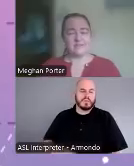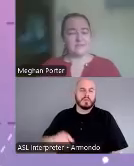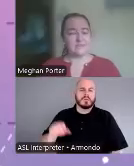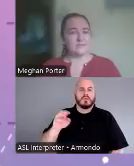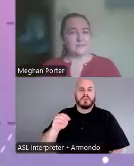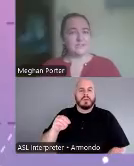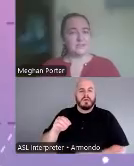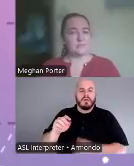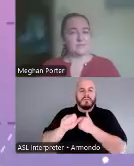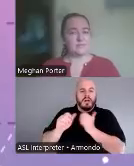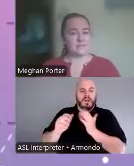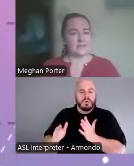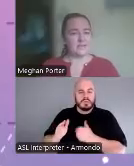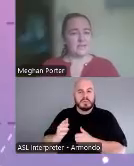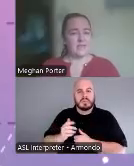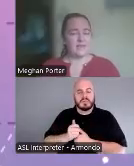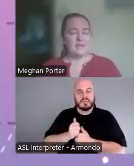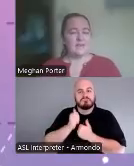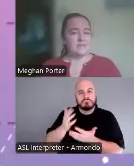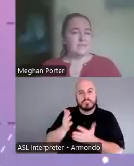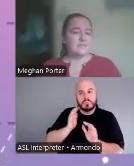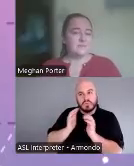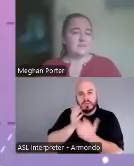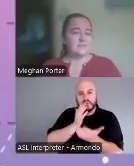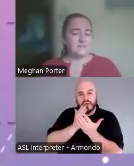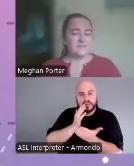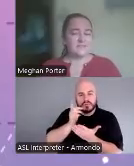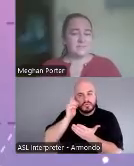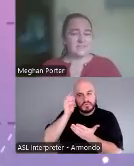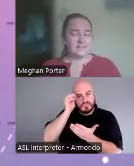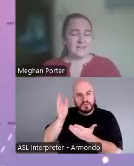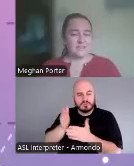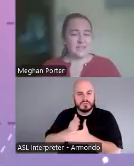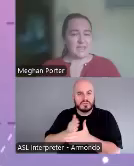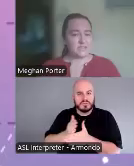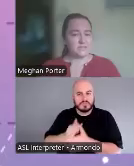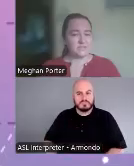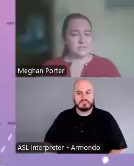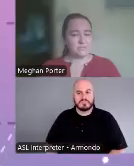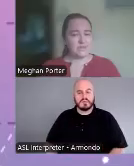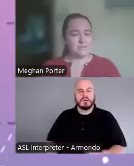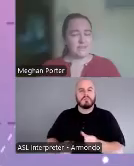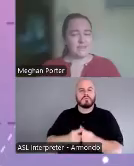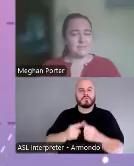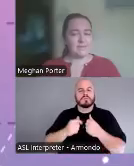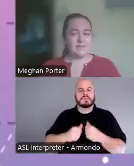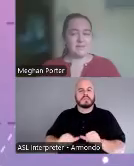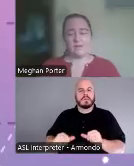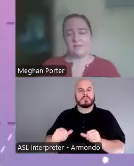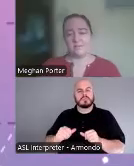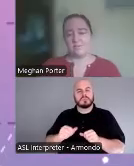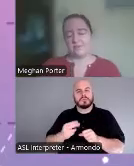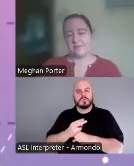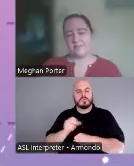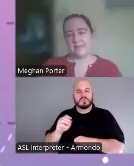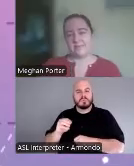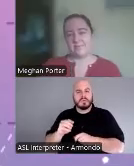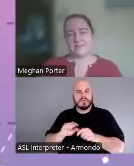for the information that we provided. This was our first attempt at an educational social media mini-campaign. All of our previous mini-campaigns